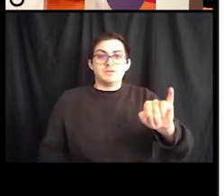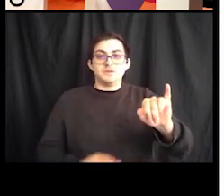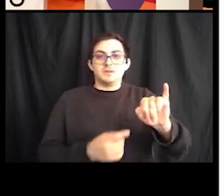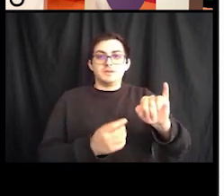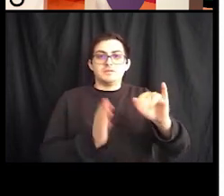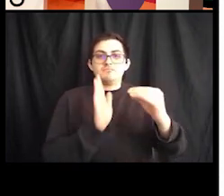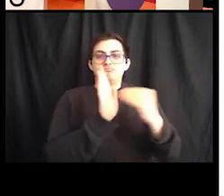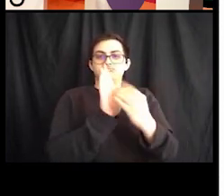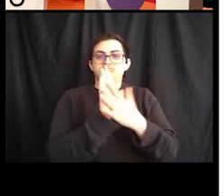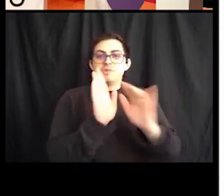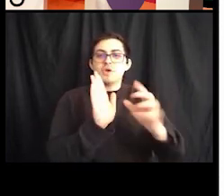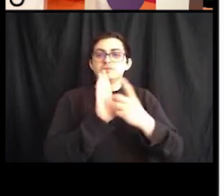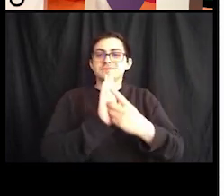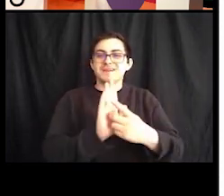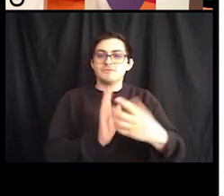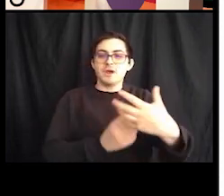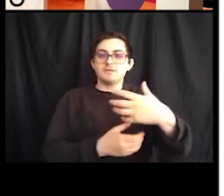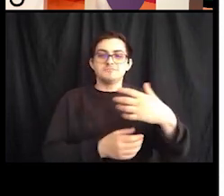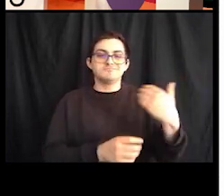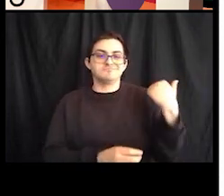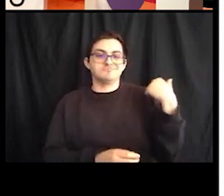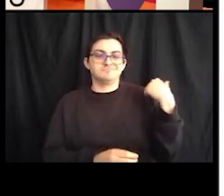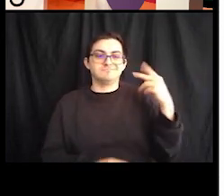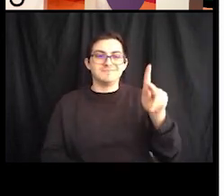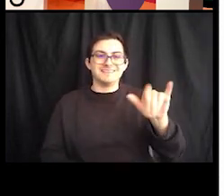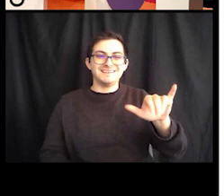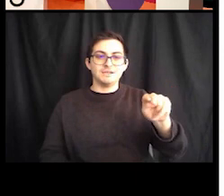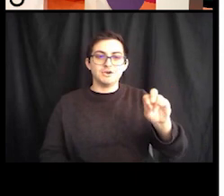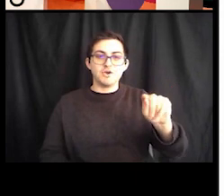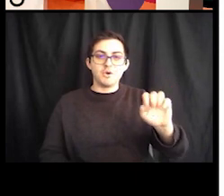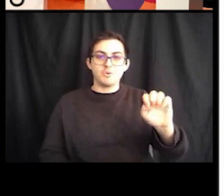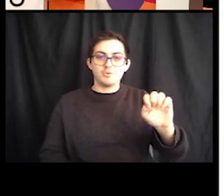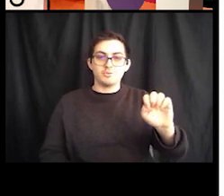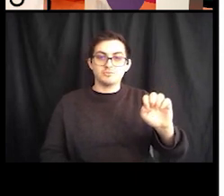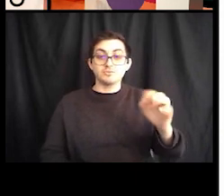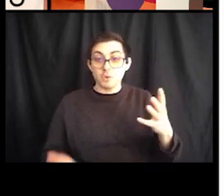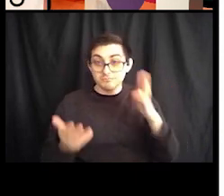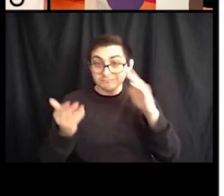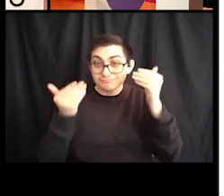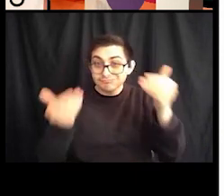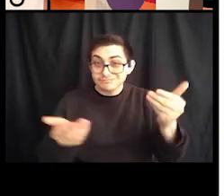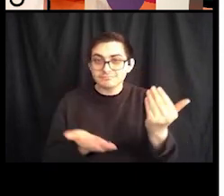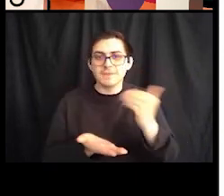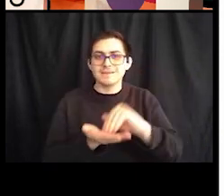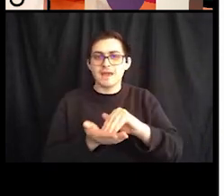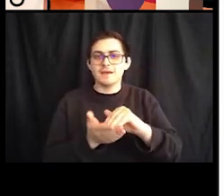so let's try doing that again. Let's pull out a shape. Again, I can press Command or Control